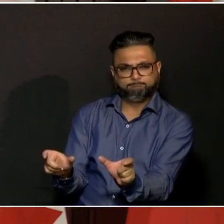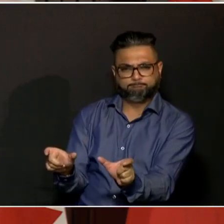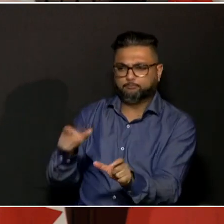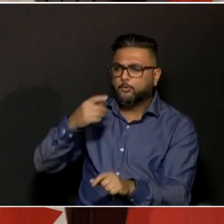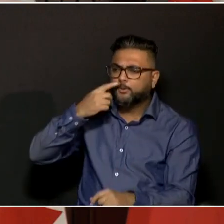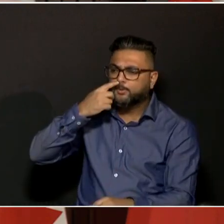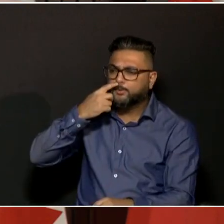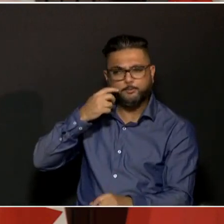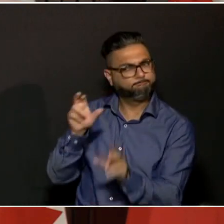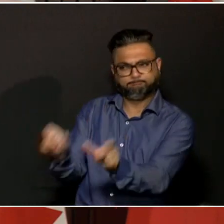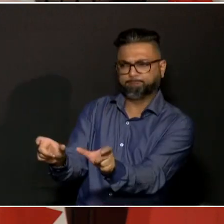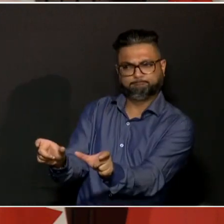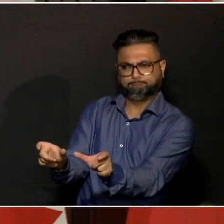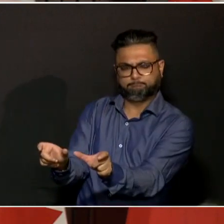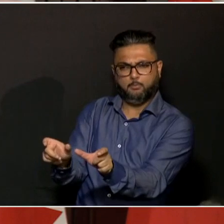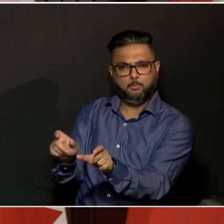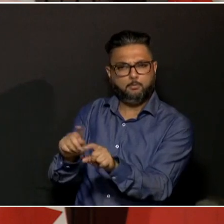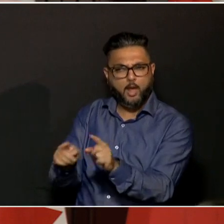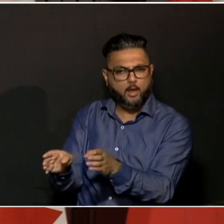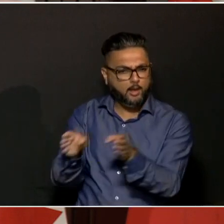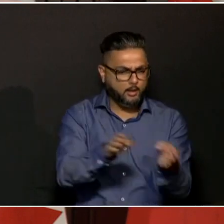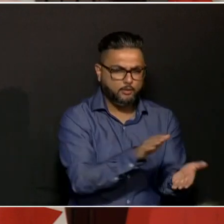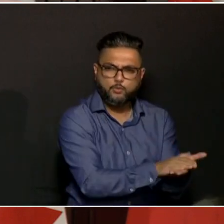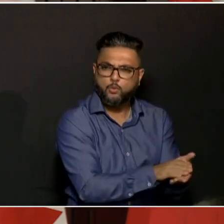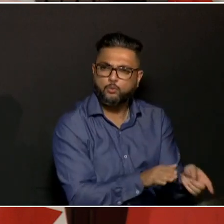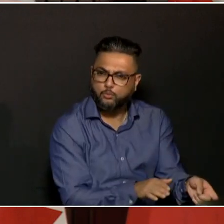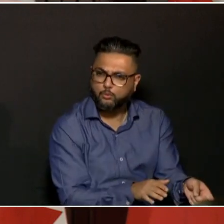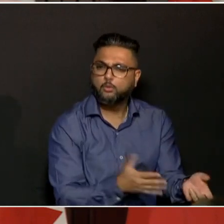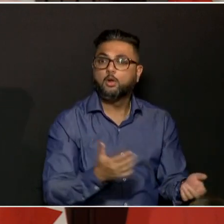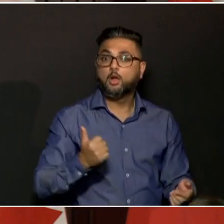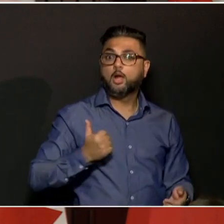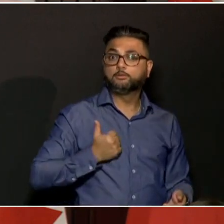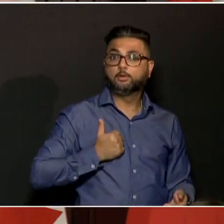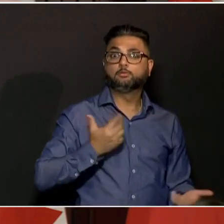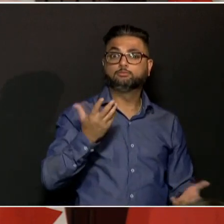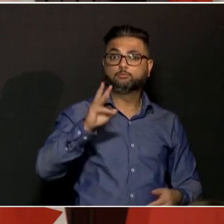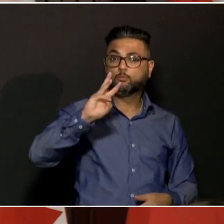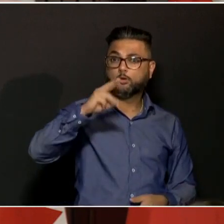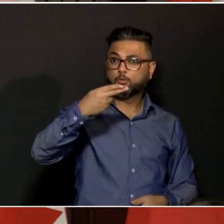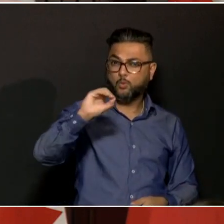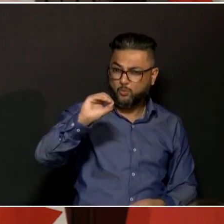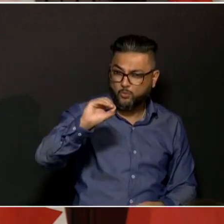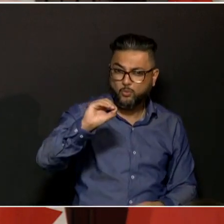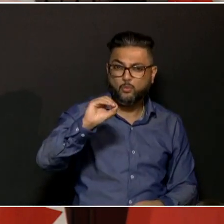of a symptom not allowing kids to go to school when I believe health Canada and I